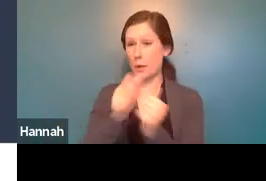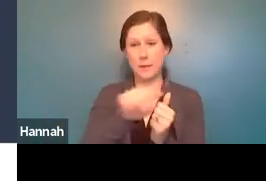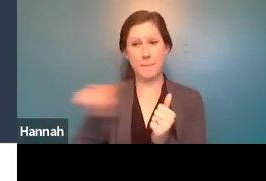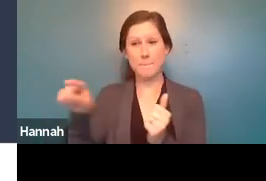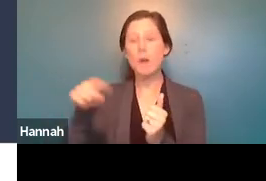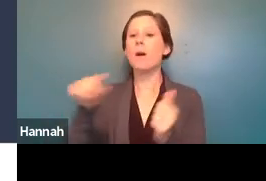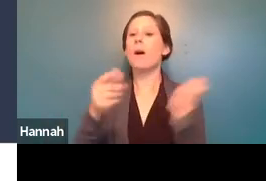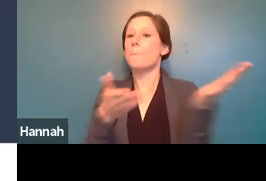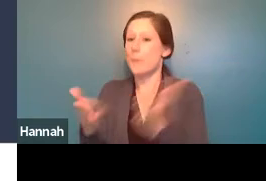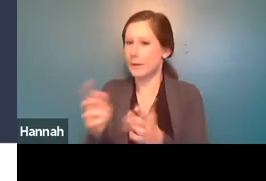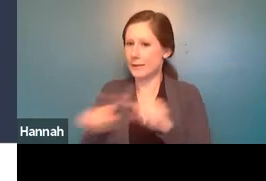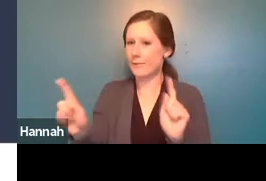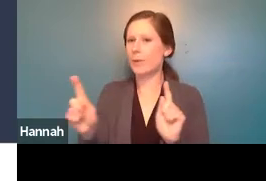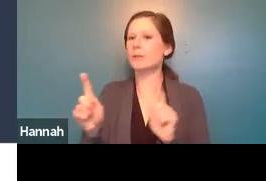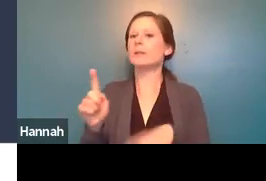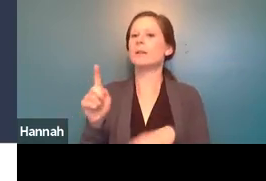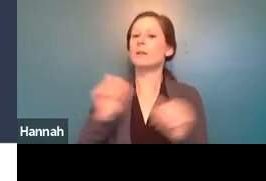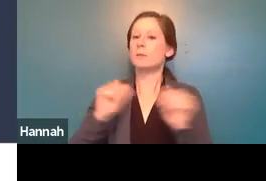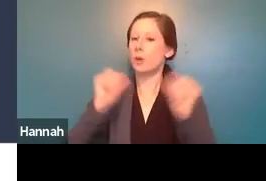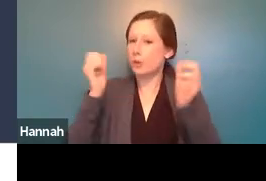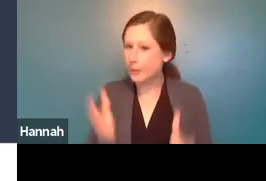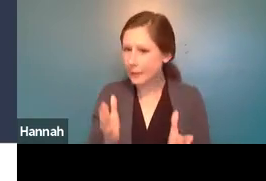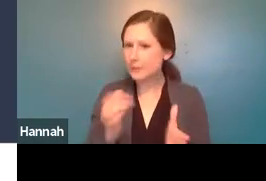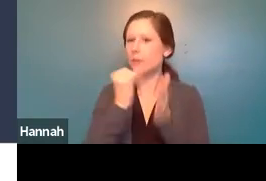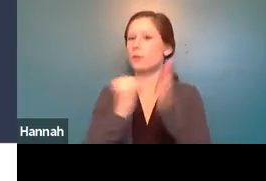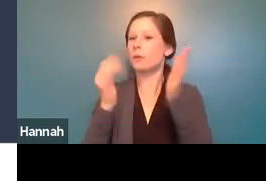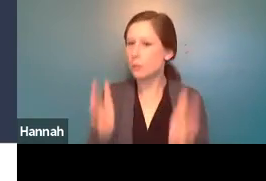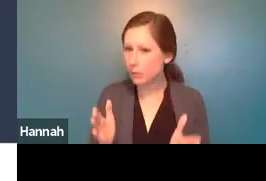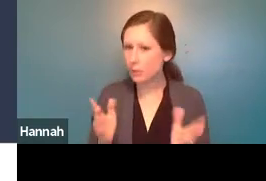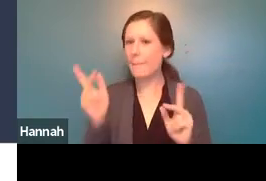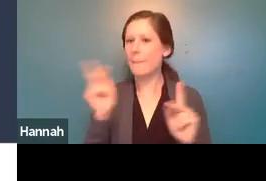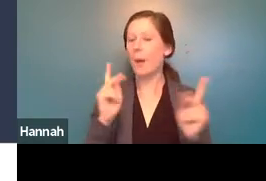the St. Louis region but different and new to us. So